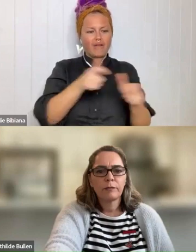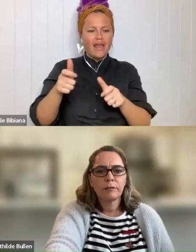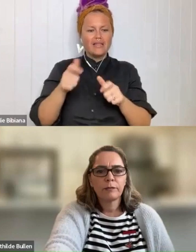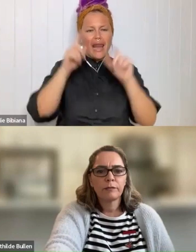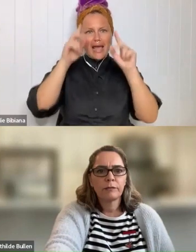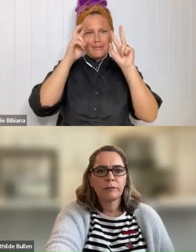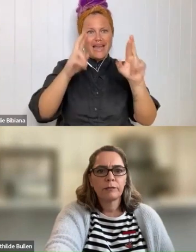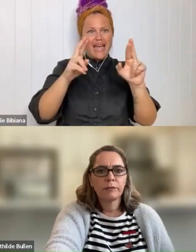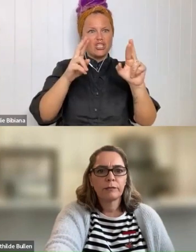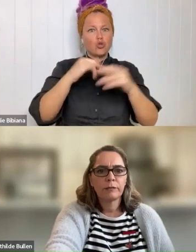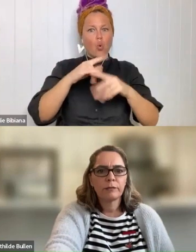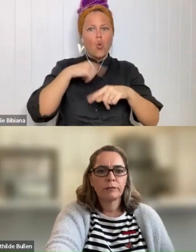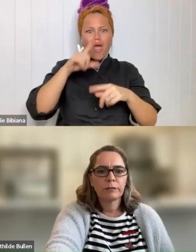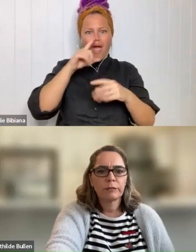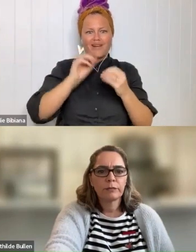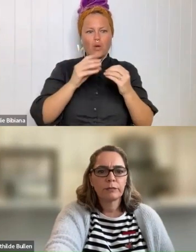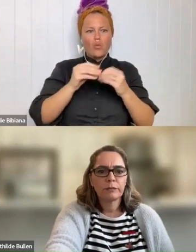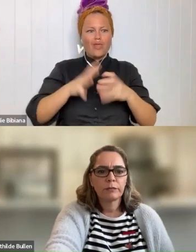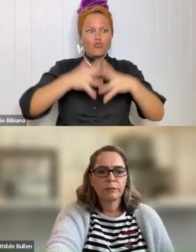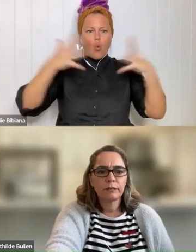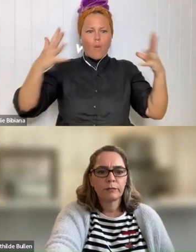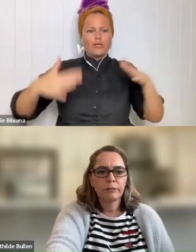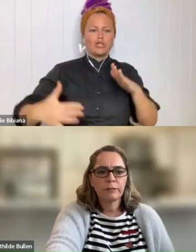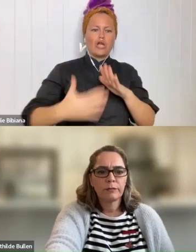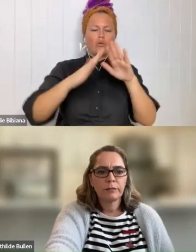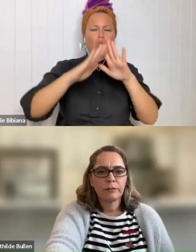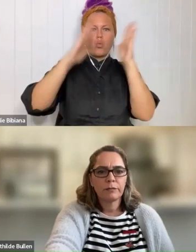with the enormous challenges the world is facing today? Now, that